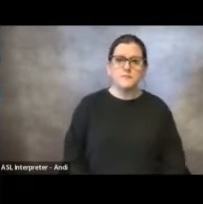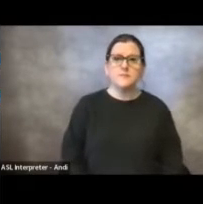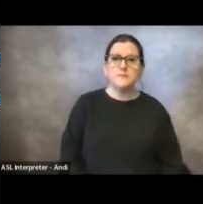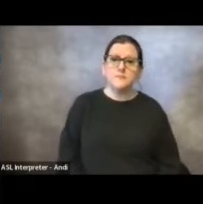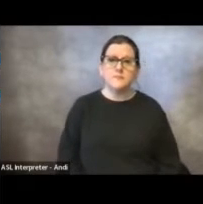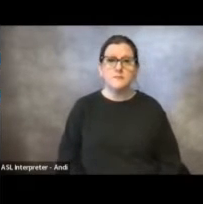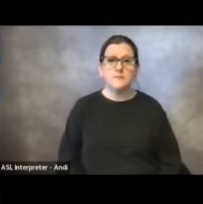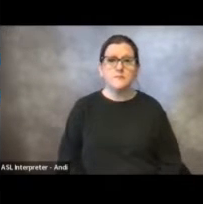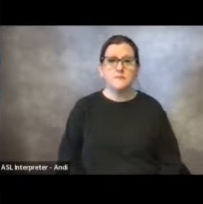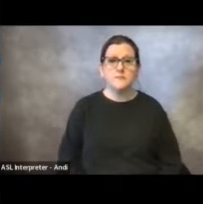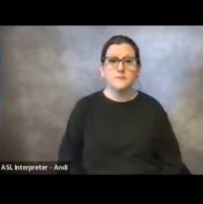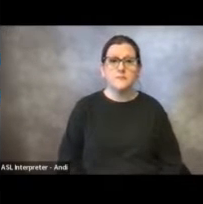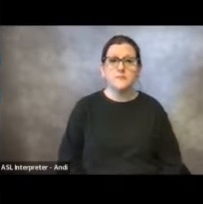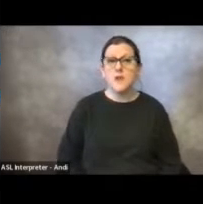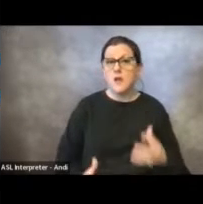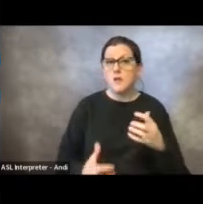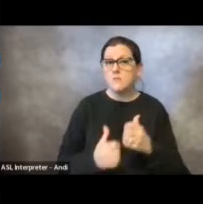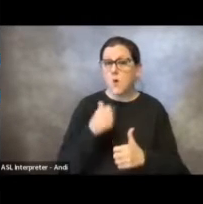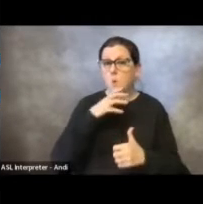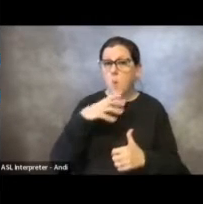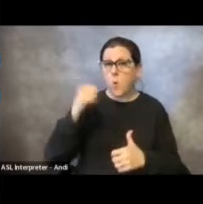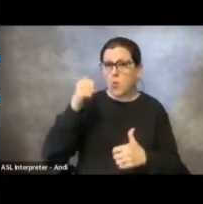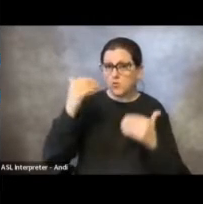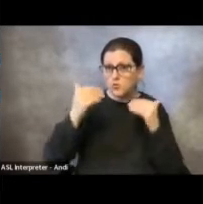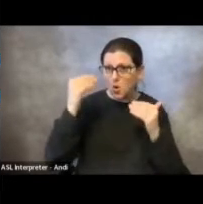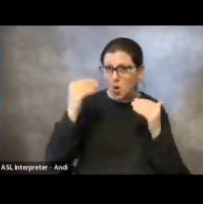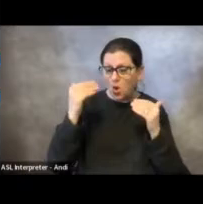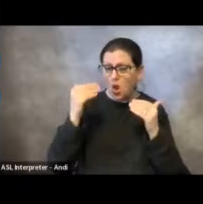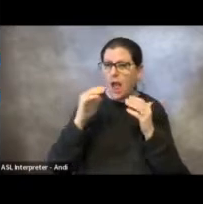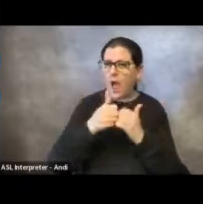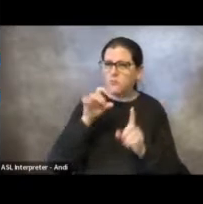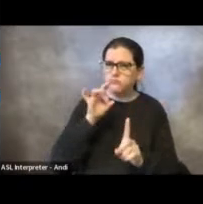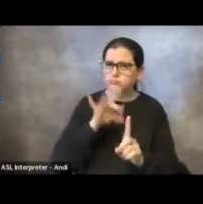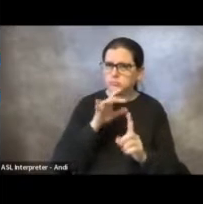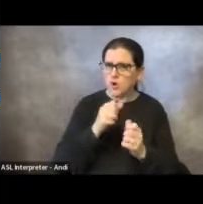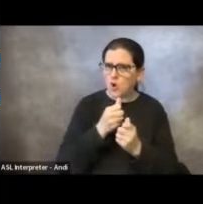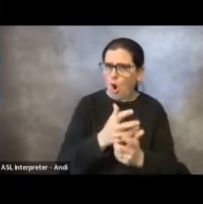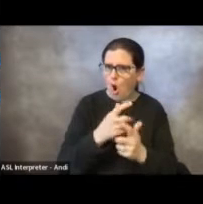the older adults, that kind of key mechanisms of injury and how they sustain their traumatic